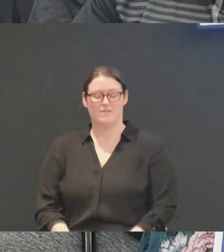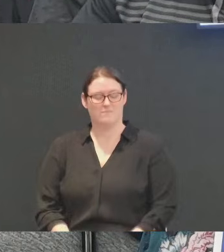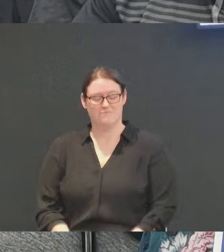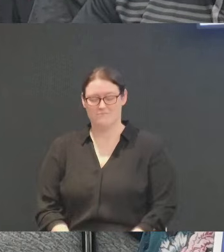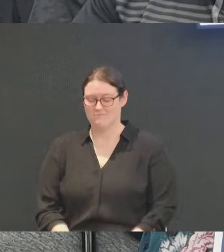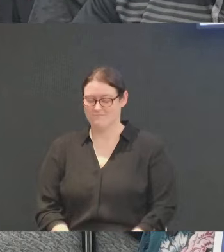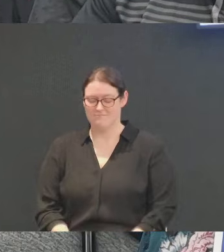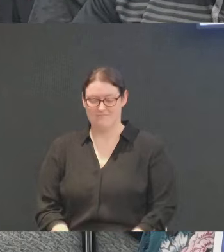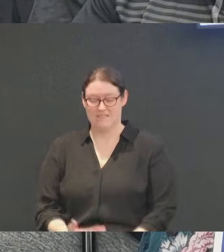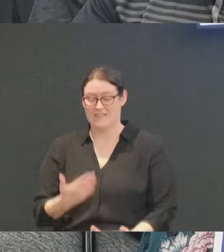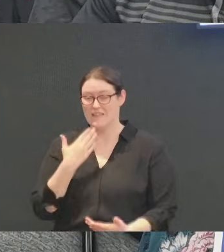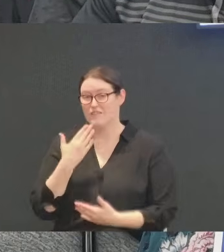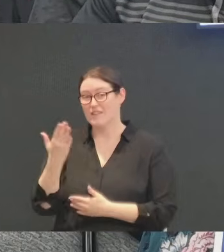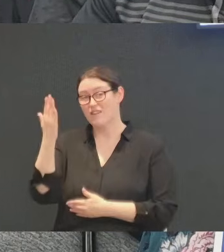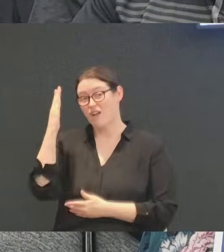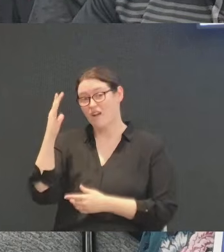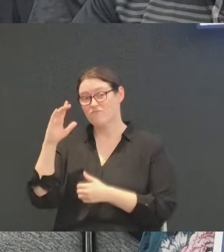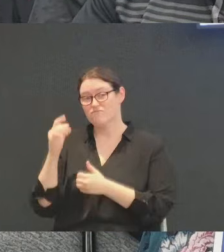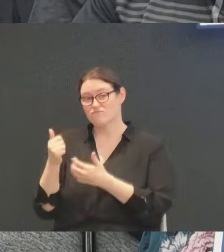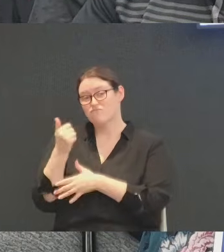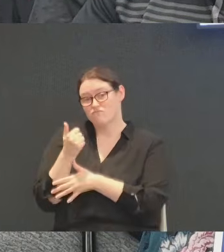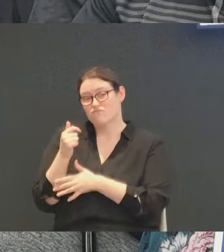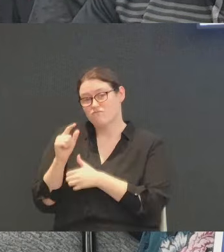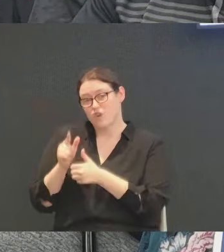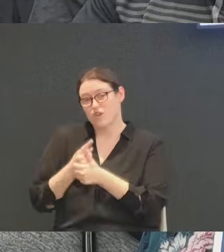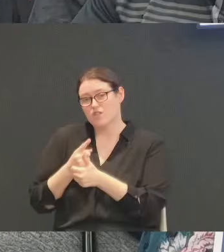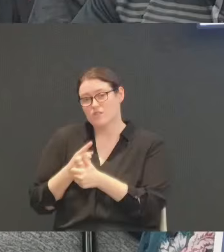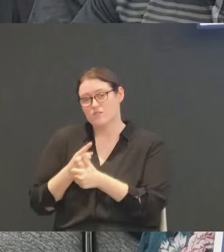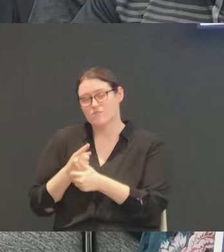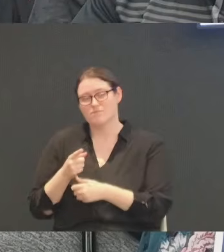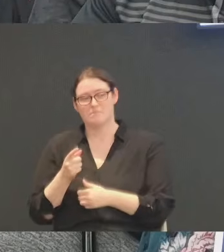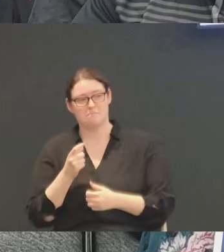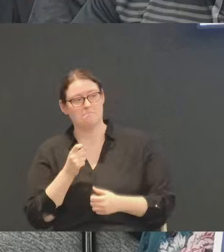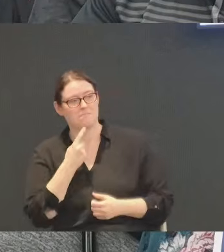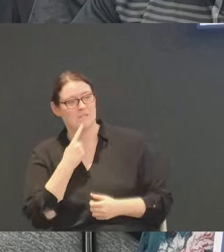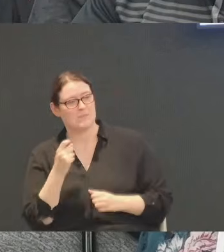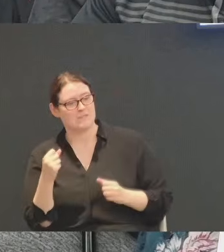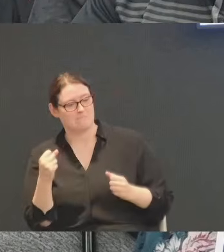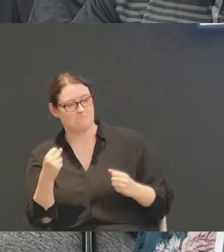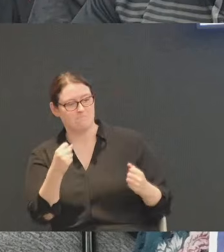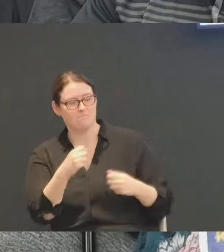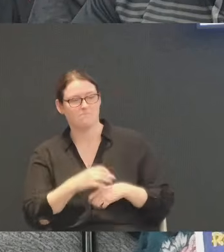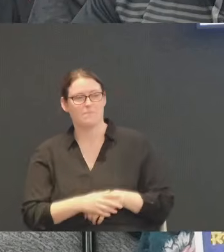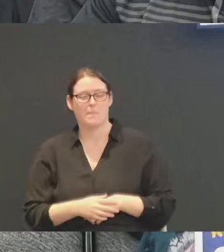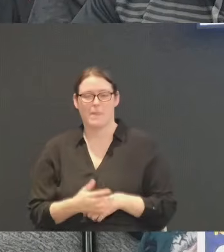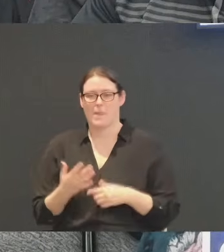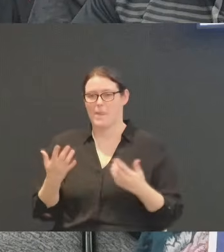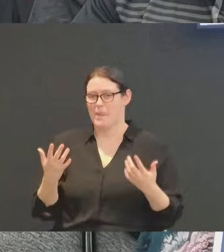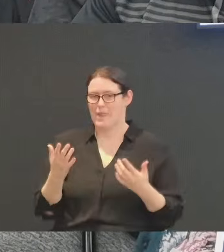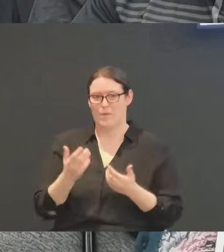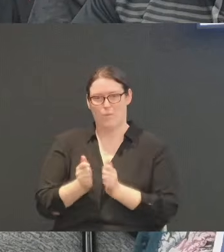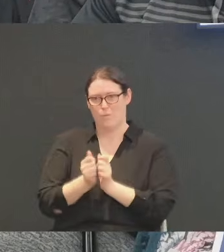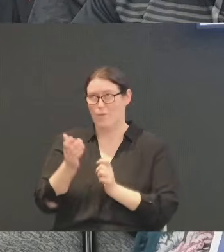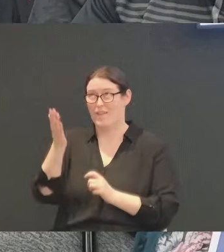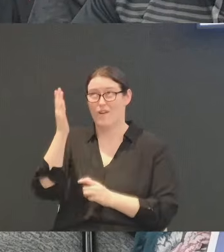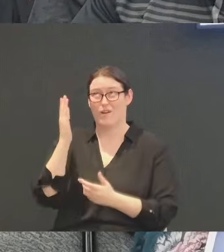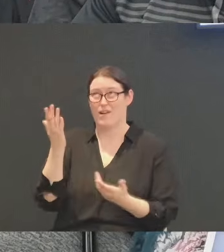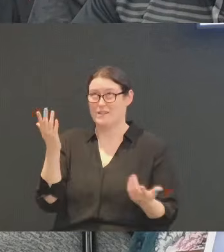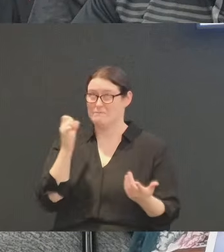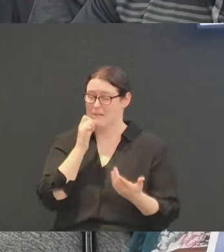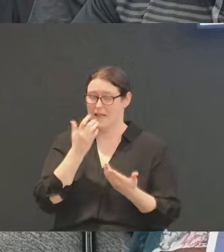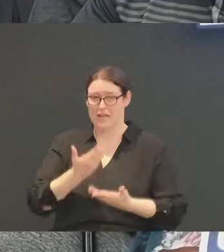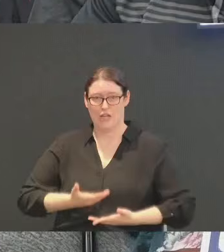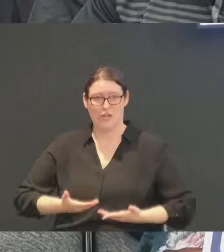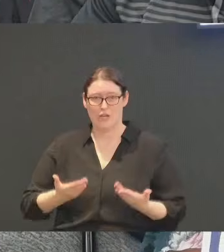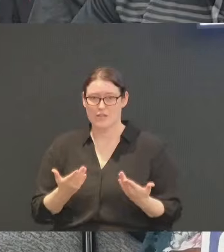I have to thank God first cuz I can't I wouldn't be here without him. And maybe that's hard for